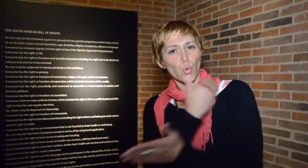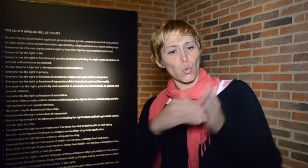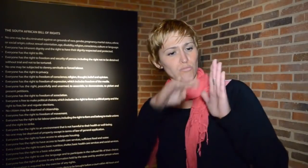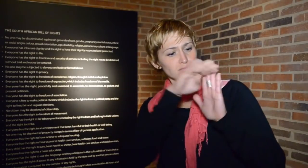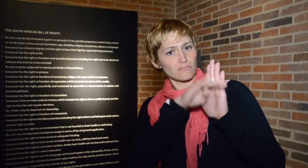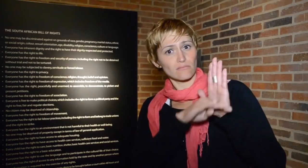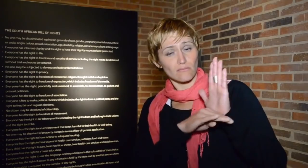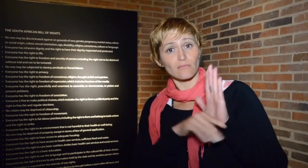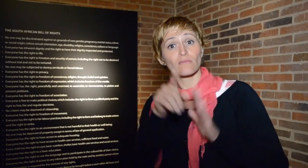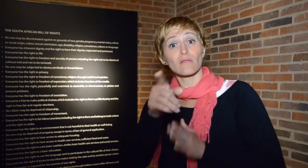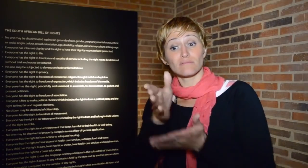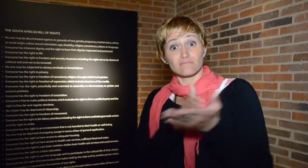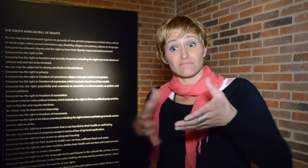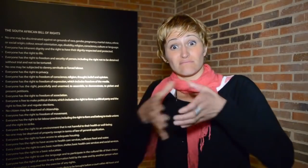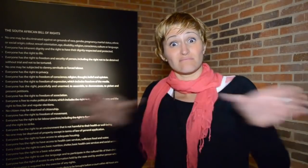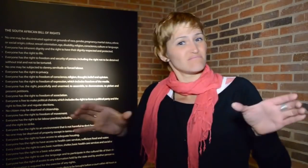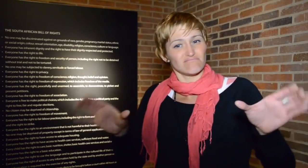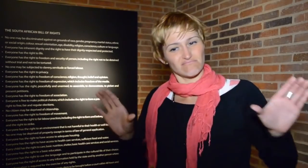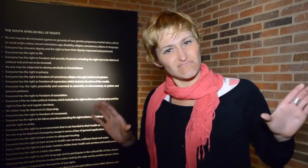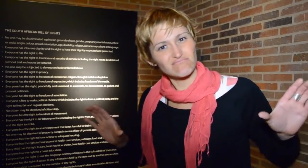about after the successful